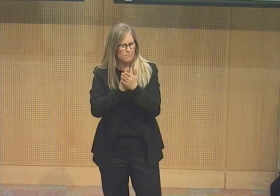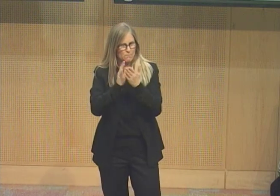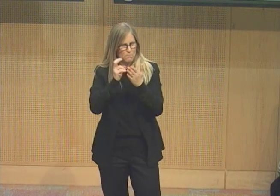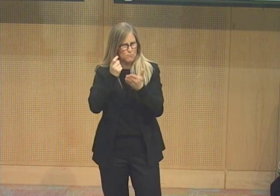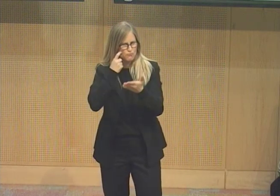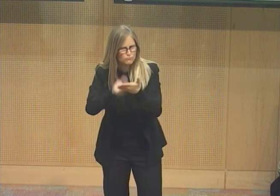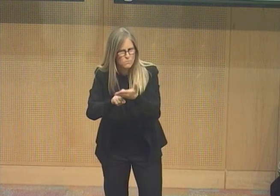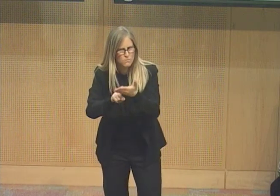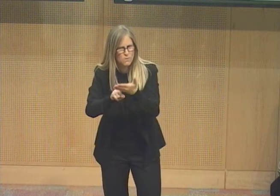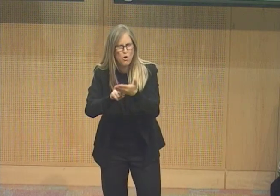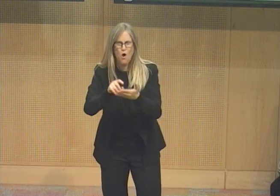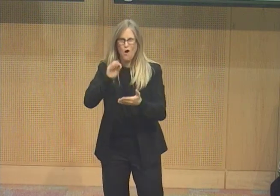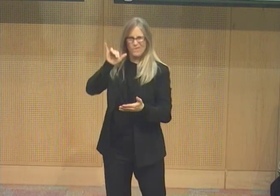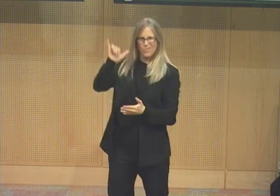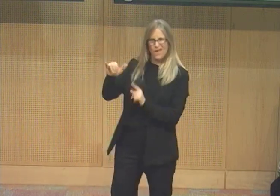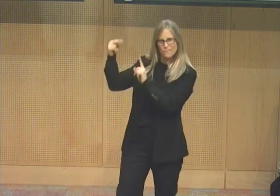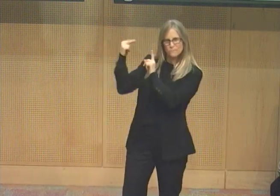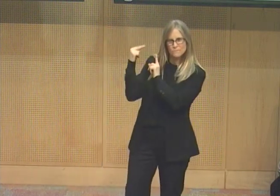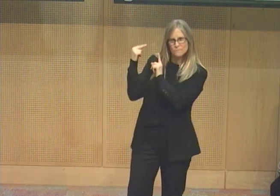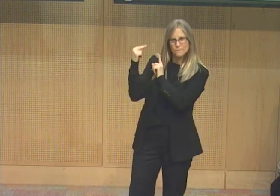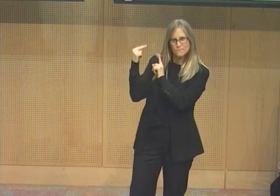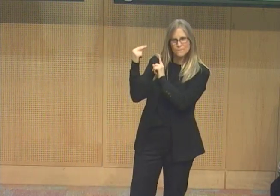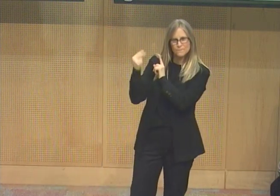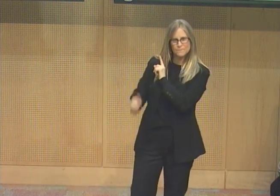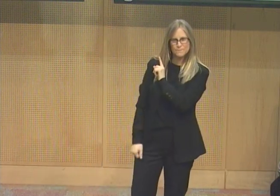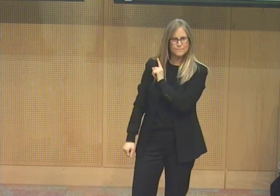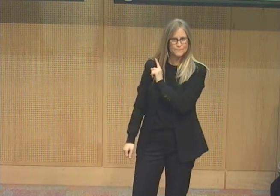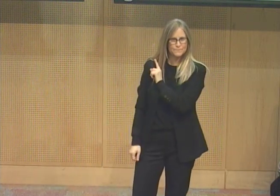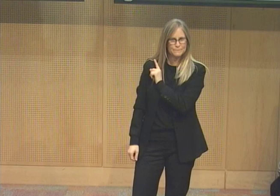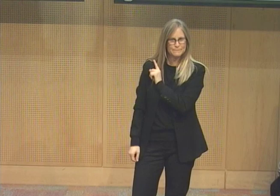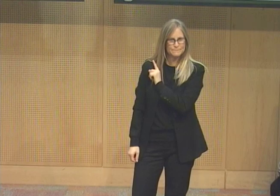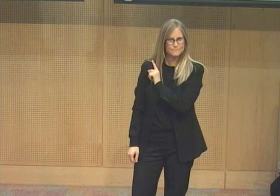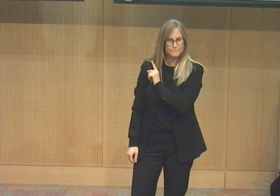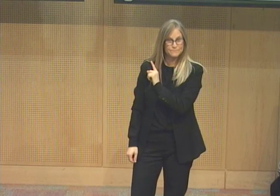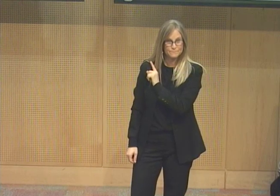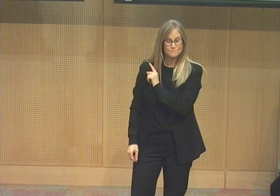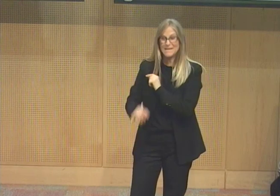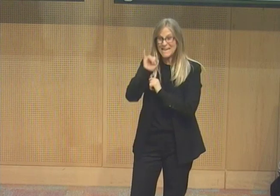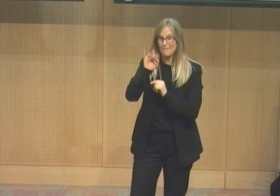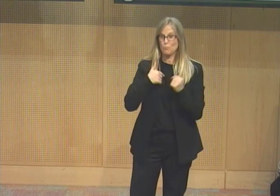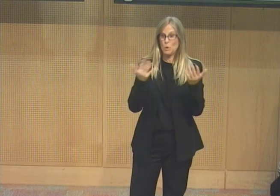of how society represents us and how they view us.